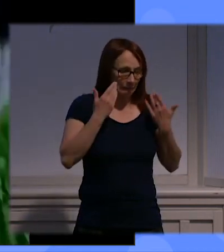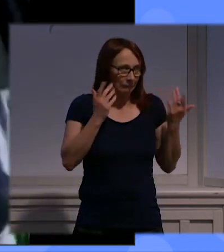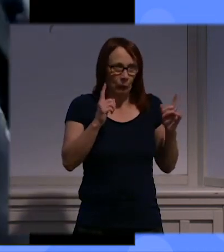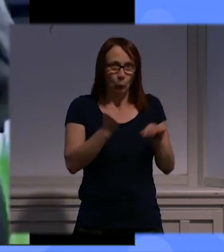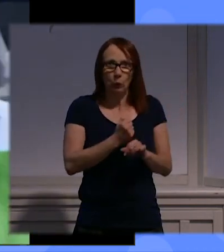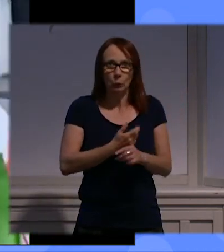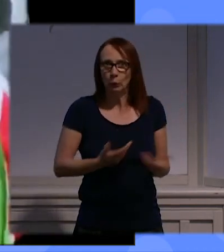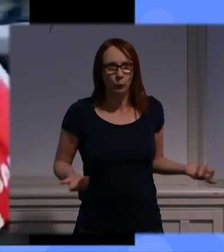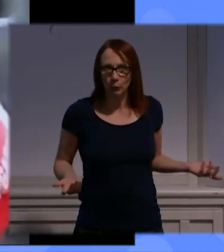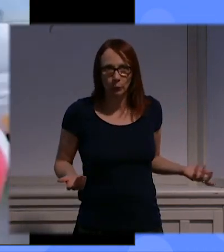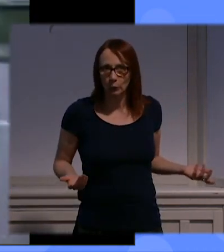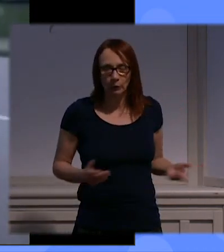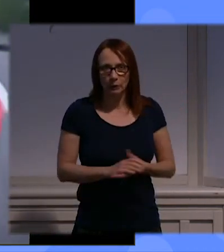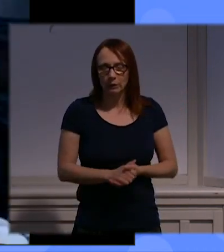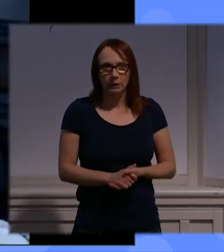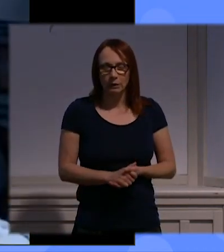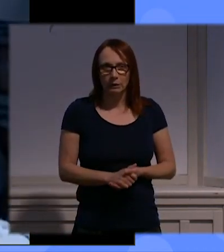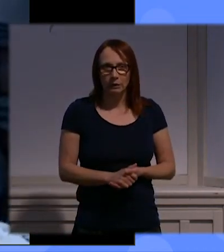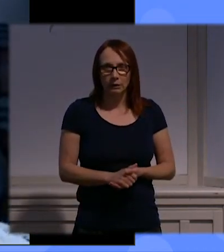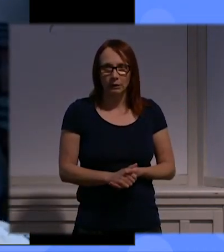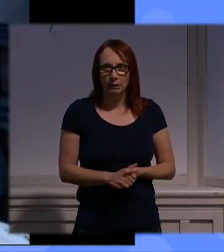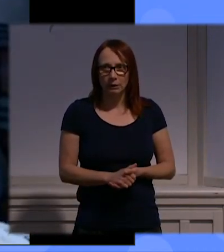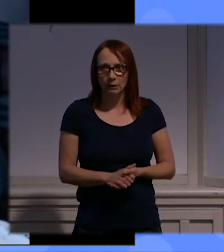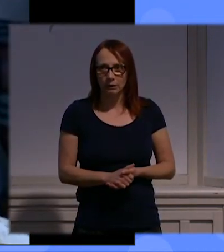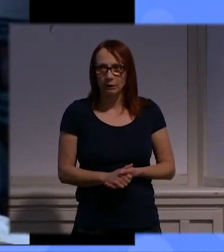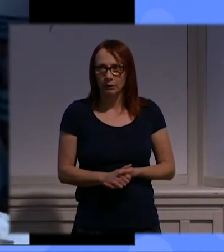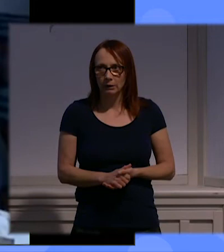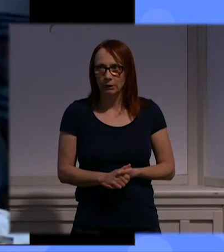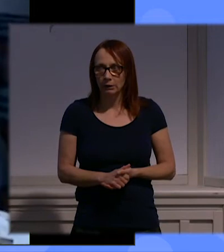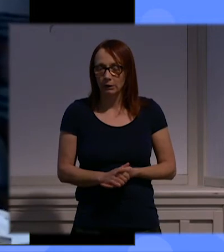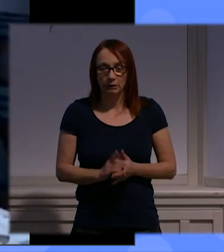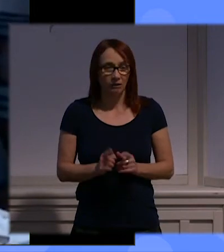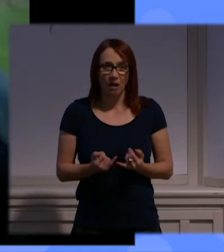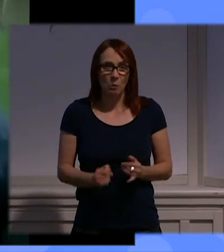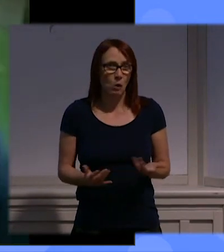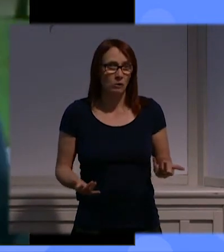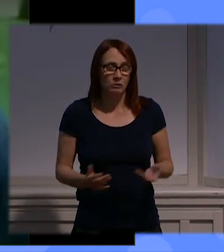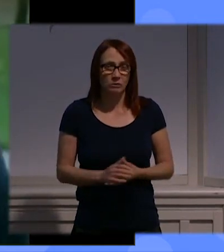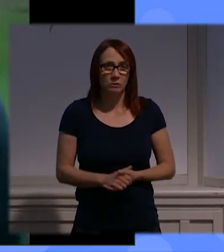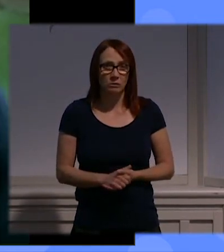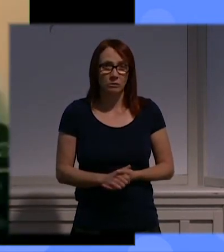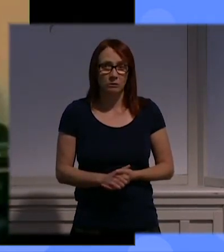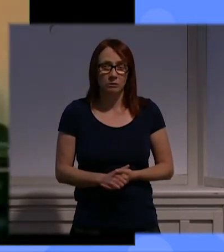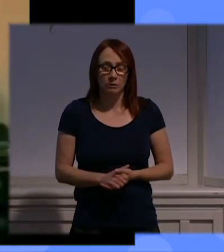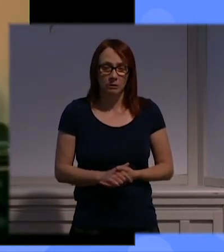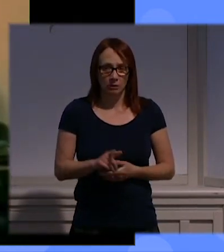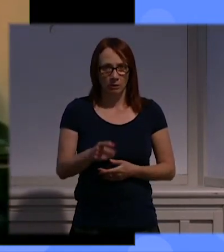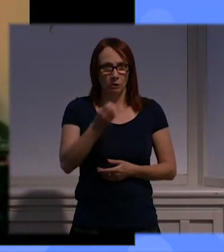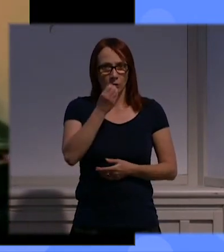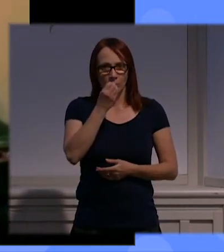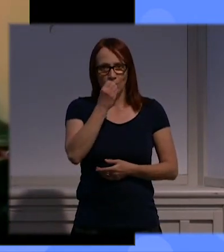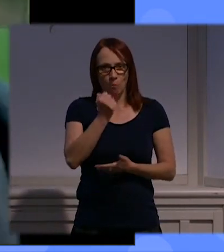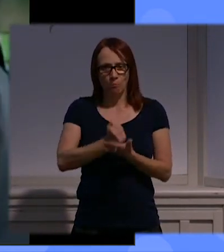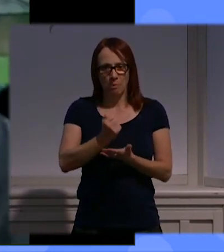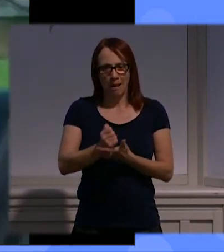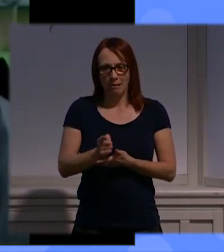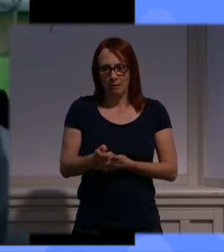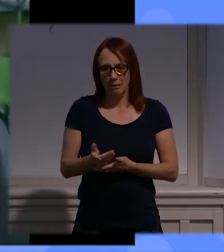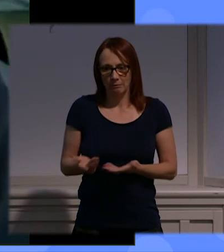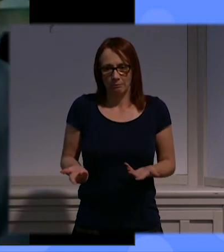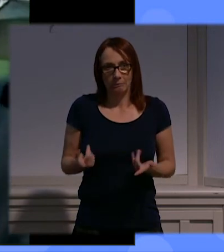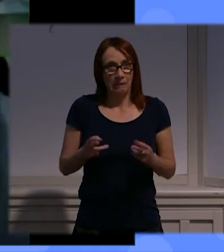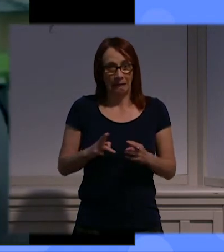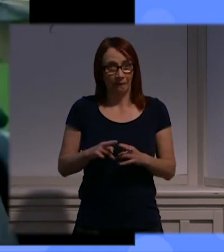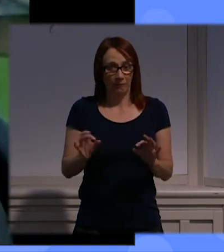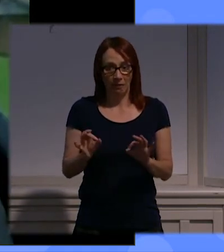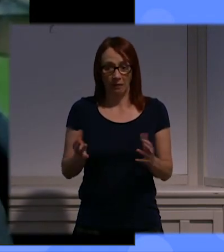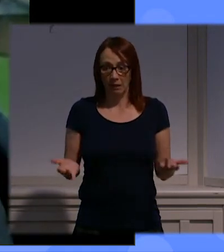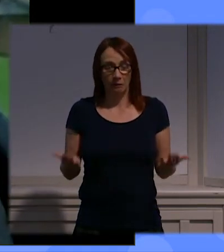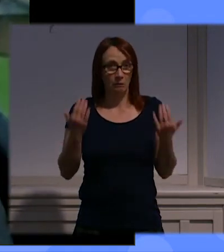mean it could be any worse it wasn't for the food bank god only knows